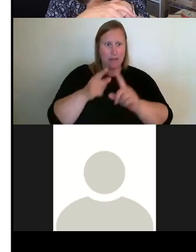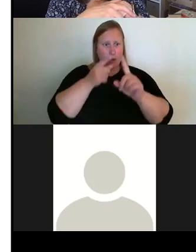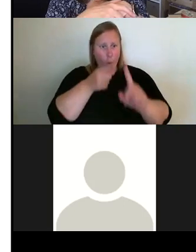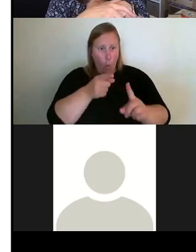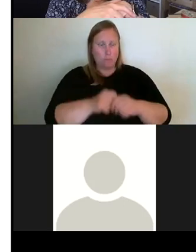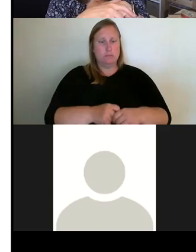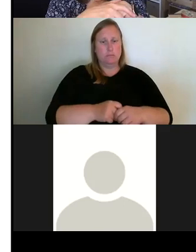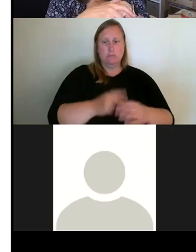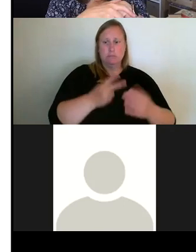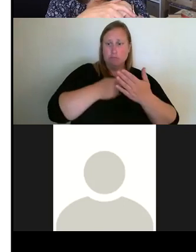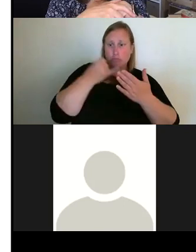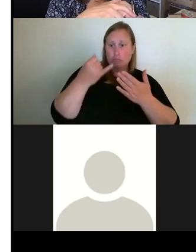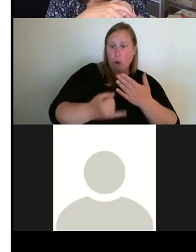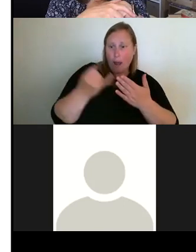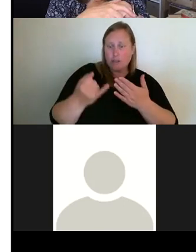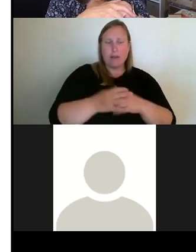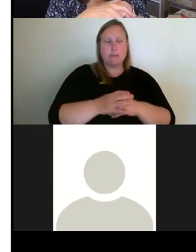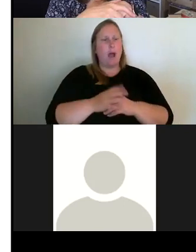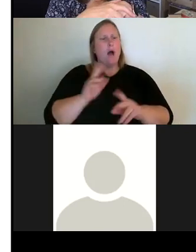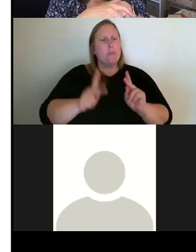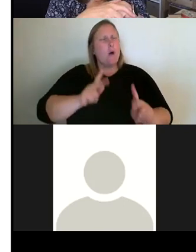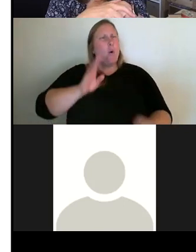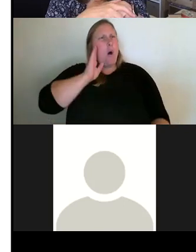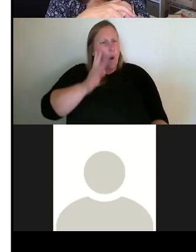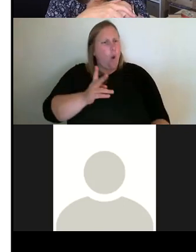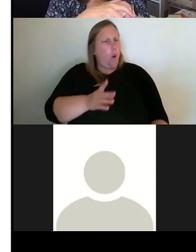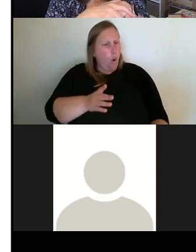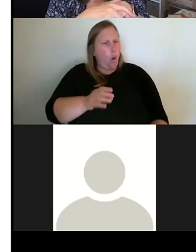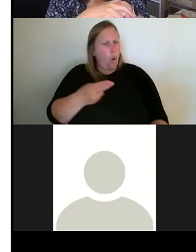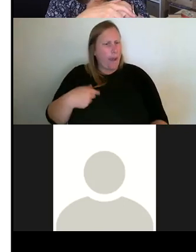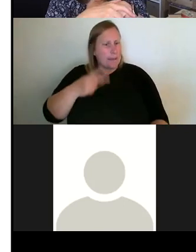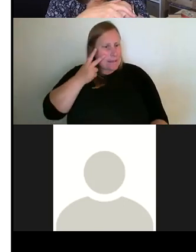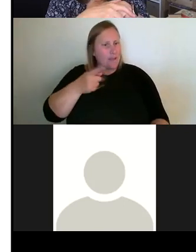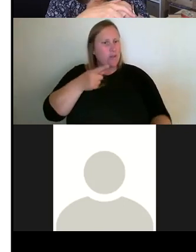is going to give people a way to structure their thought about what I was sharing.